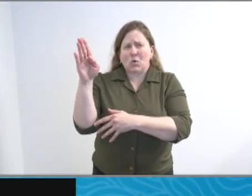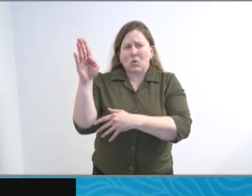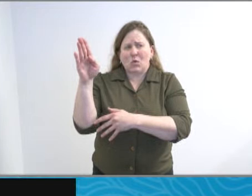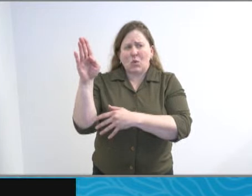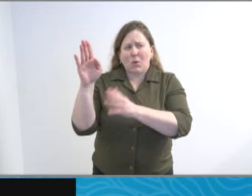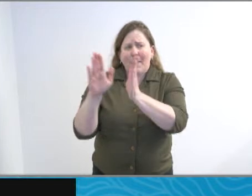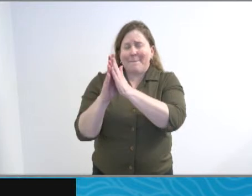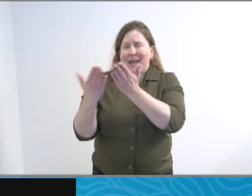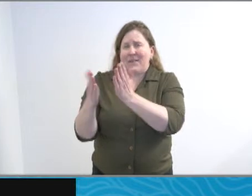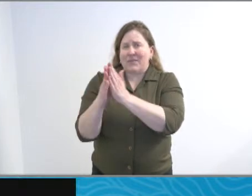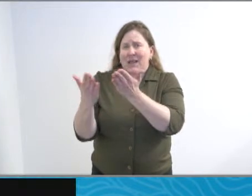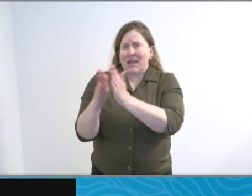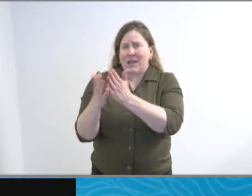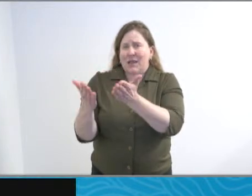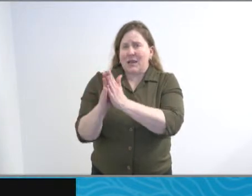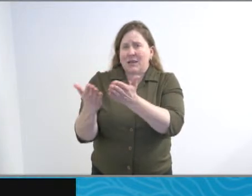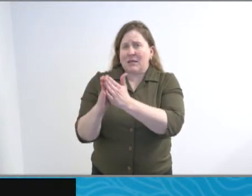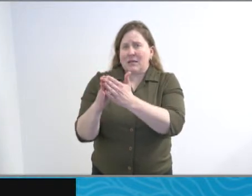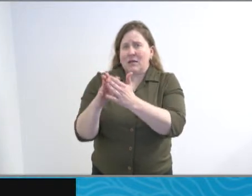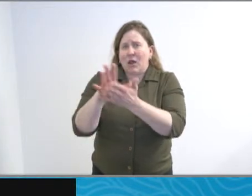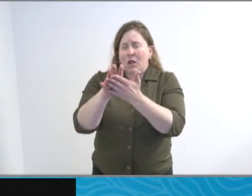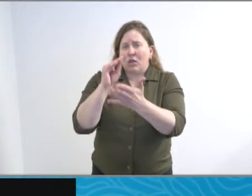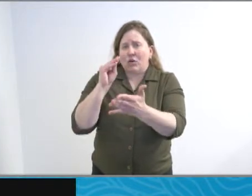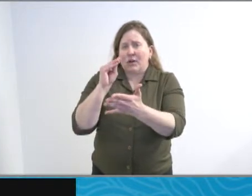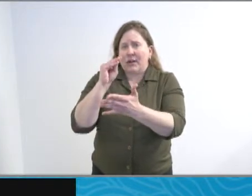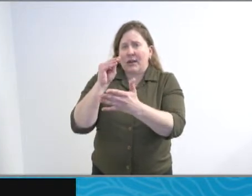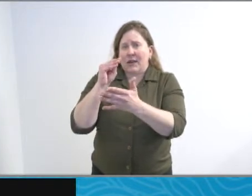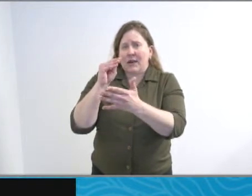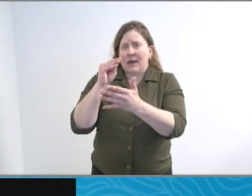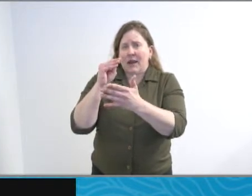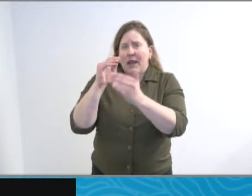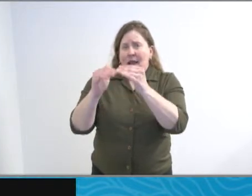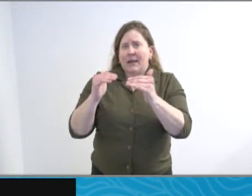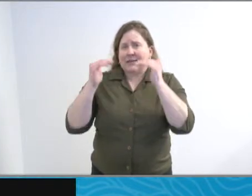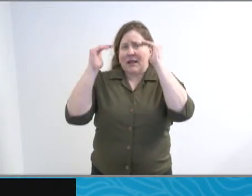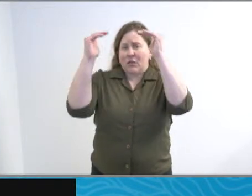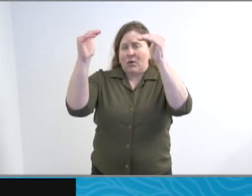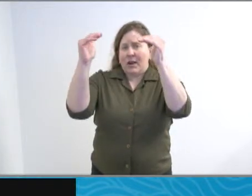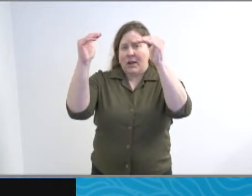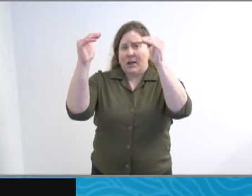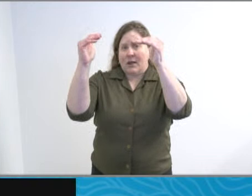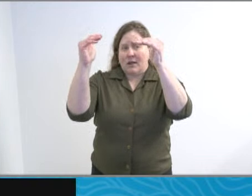called our Learnings Acceleration and Support Plan, or LASP. What I'd like you to take away